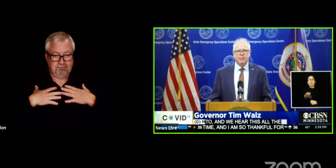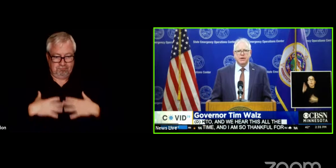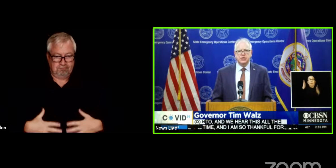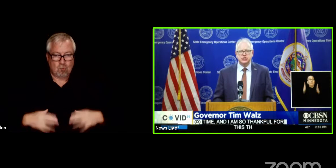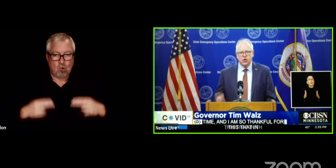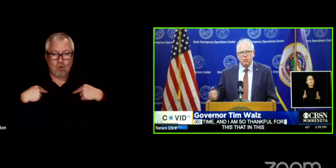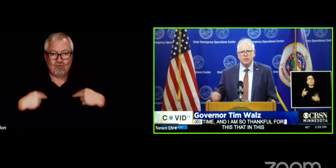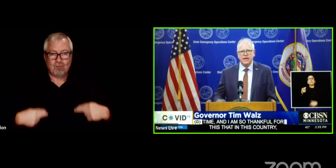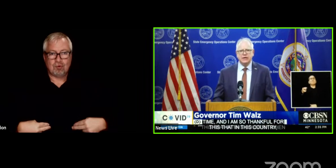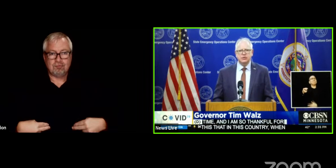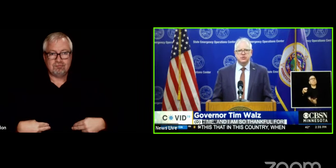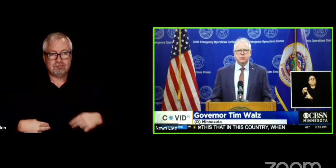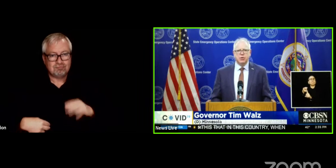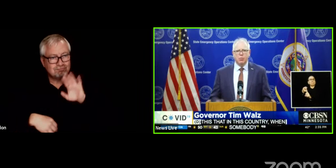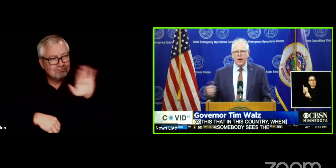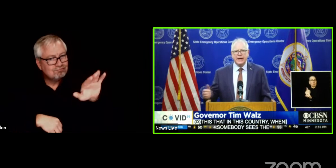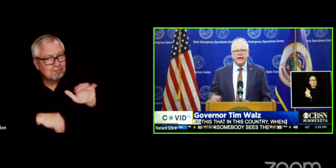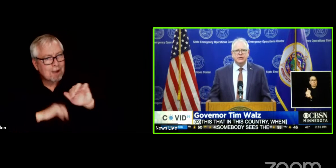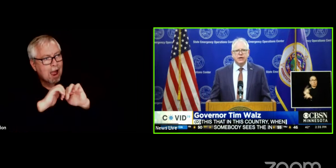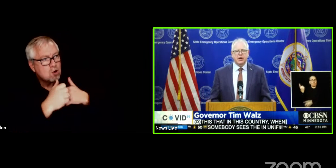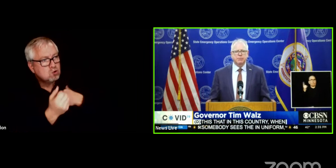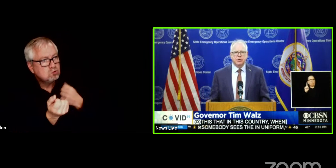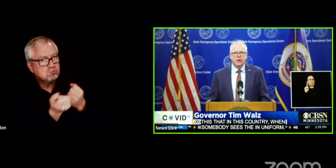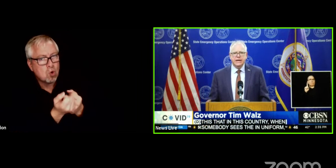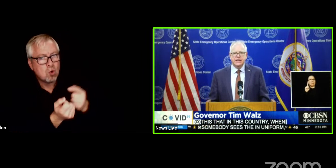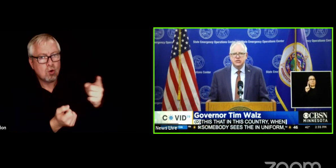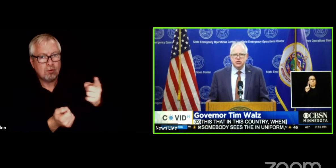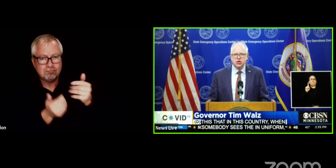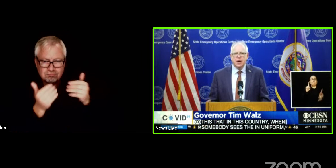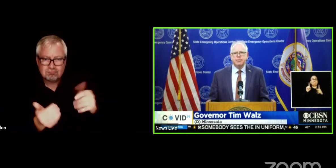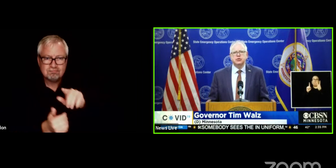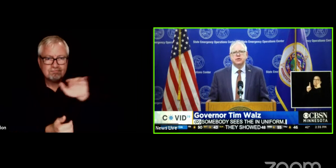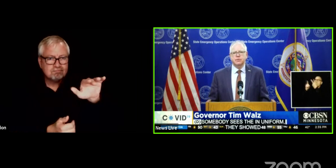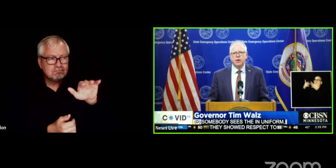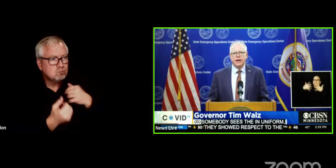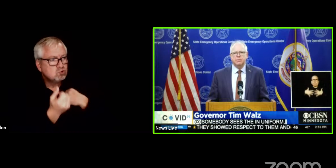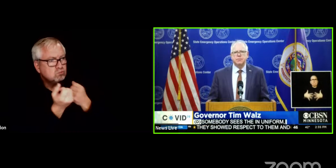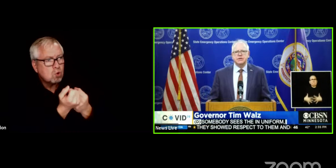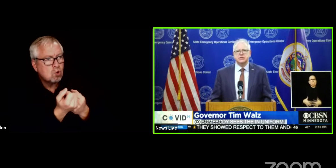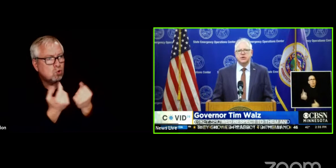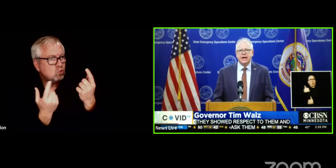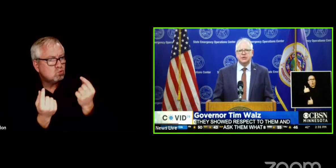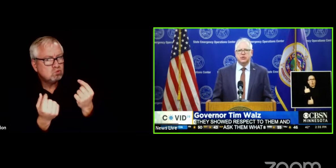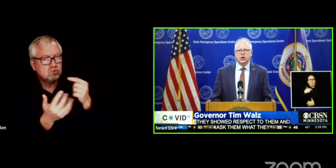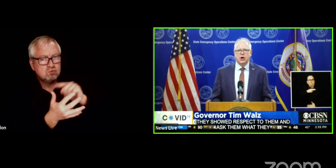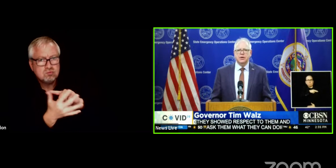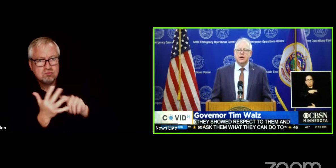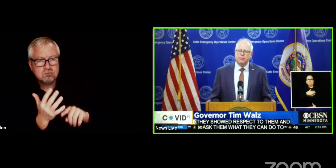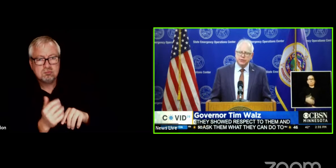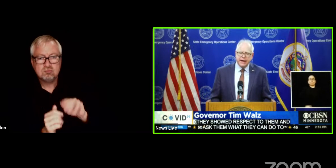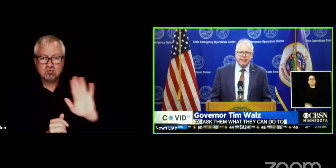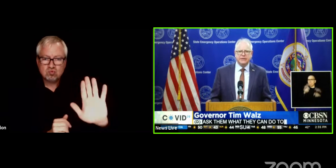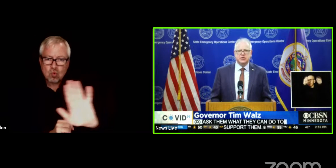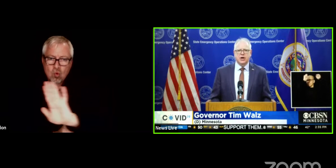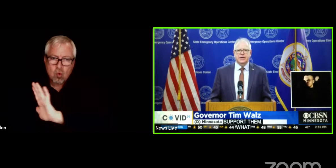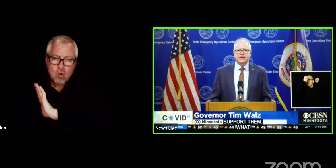THEM. SHOW THEM WHAT THEY CAN DO TO SUPPORT THEM. WHAT CAN I DO TO HELP YOU. THIS IS YOUR OPPORTUNITY. IF YOU WANT TO HELP THE MINNESOTA NATIONAL GUARD, PUTS THAT MASK ON.